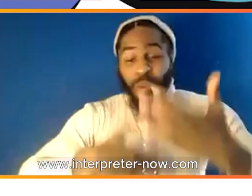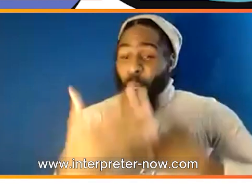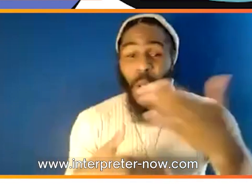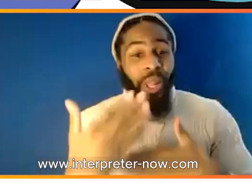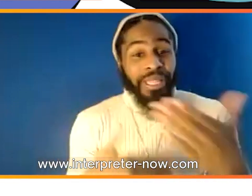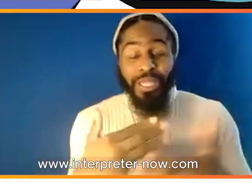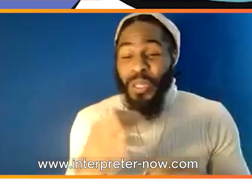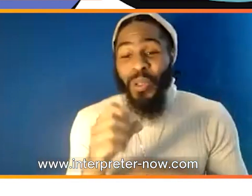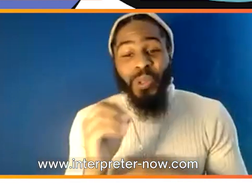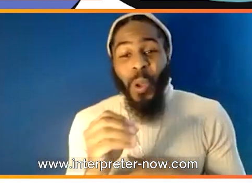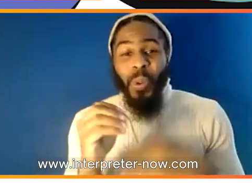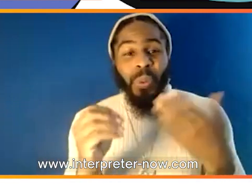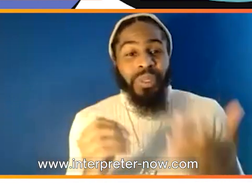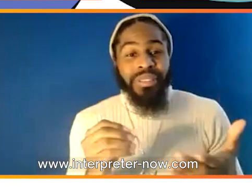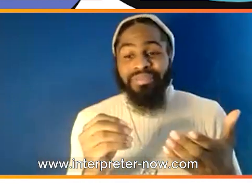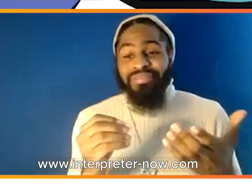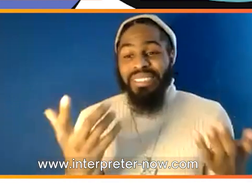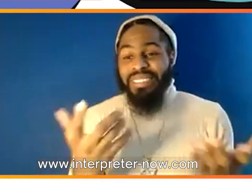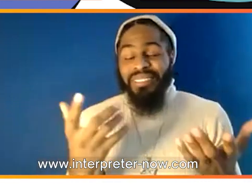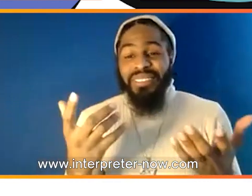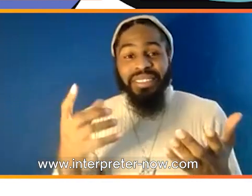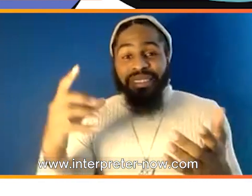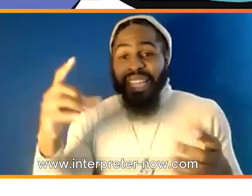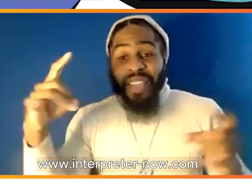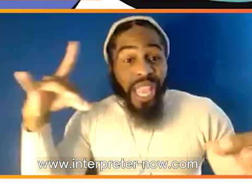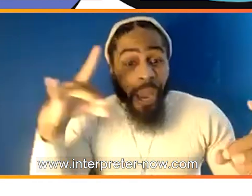some content, and getting some mindshare when you had opportunities and had bats to hit